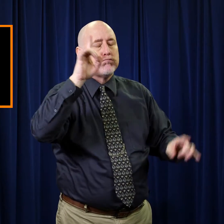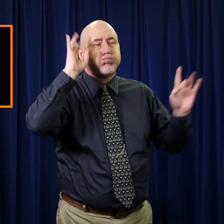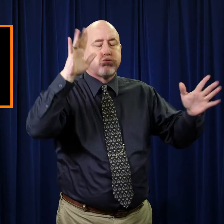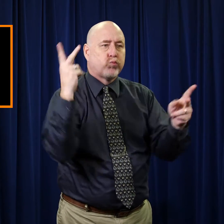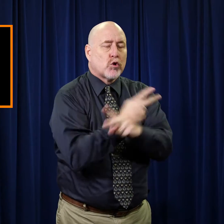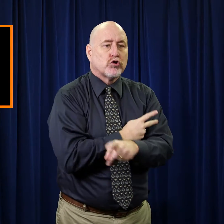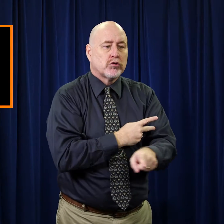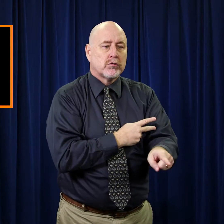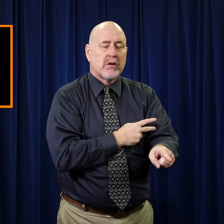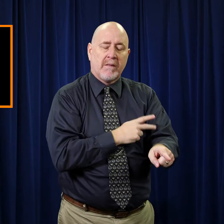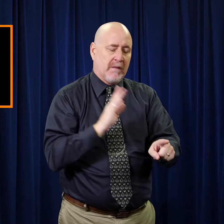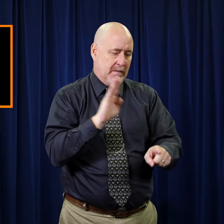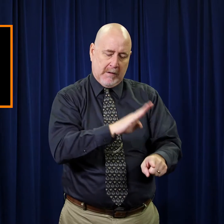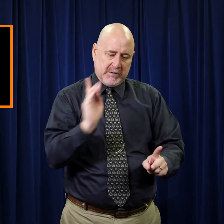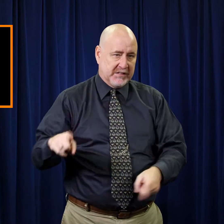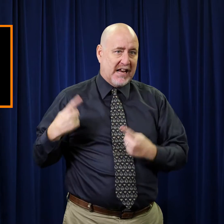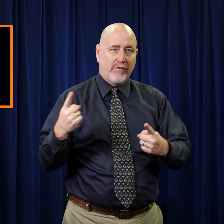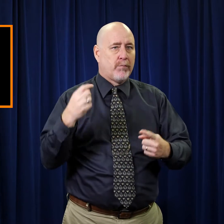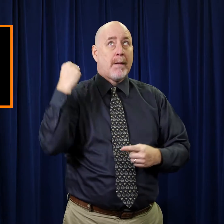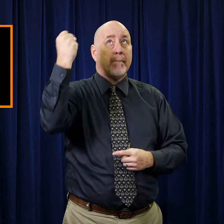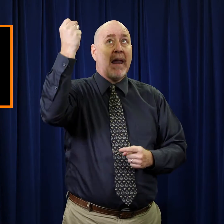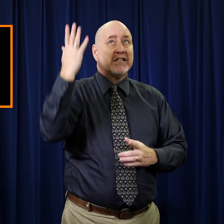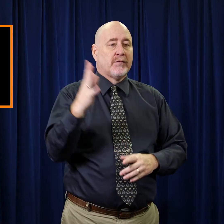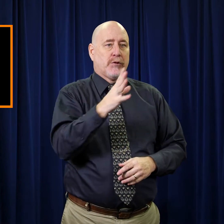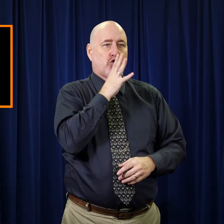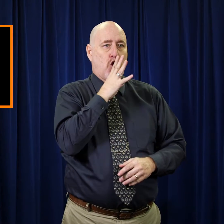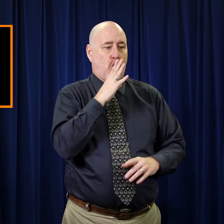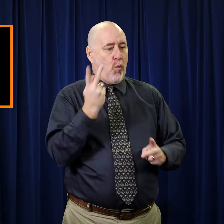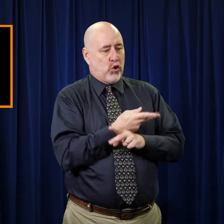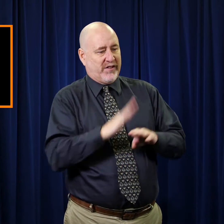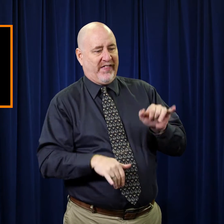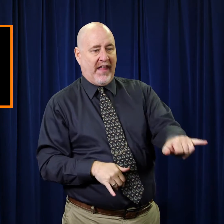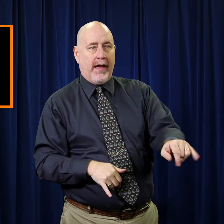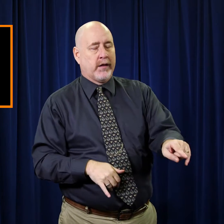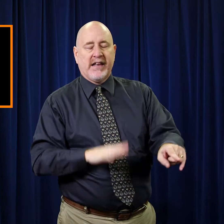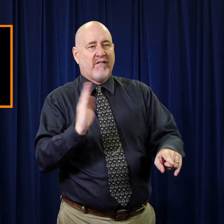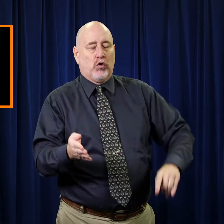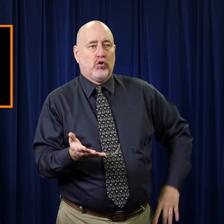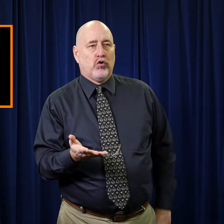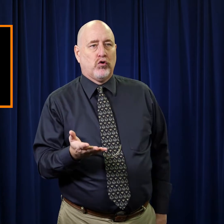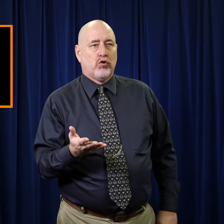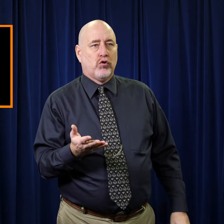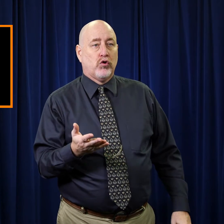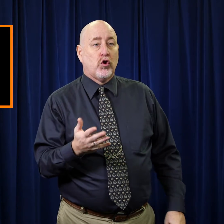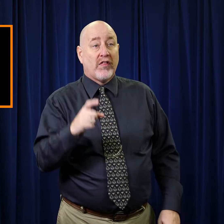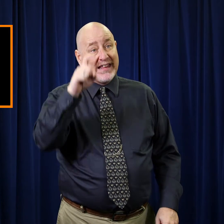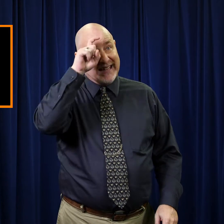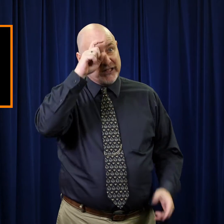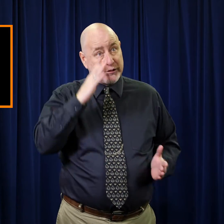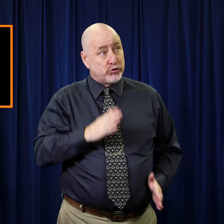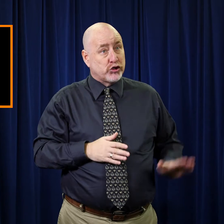people of Israel could have given to God. There's never been blasphemy uttered that is worse than this.